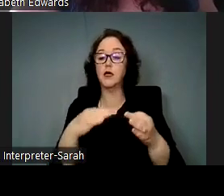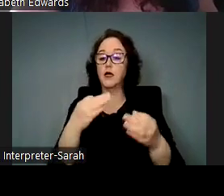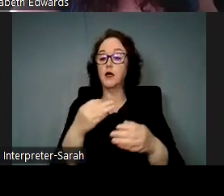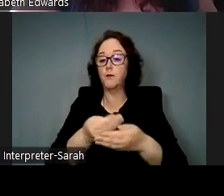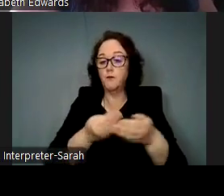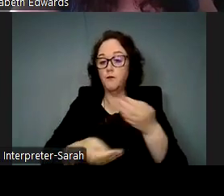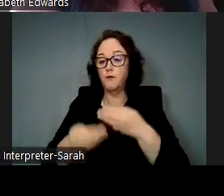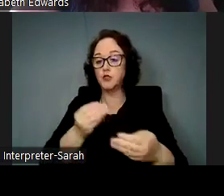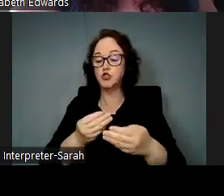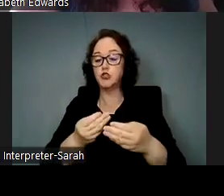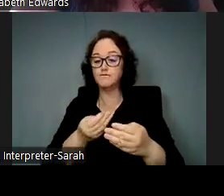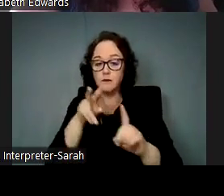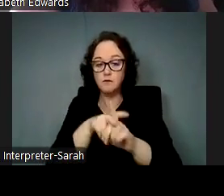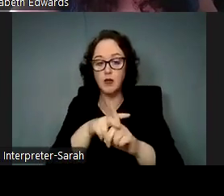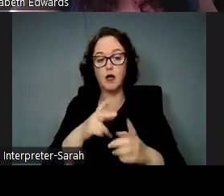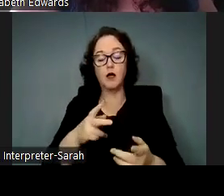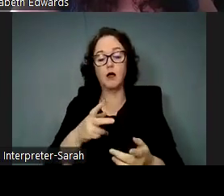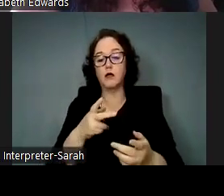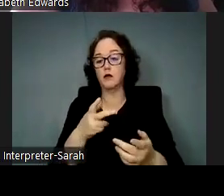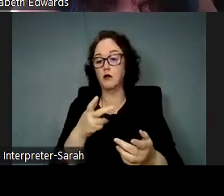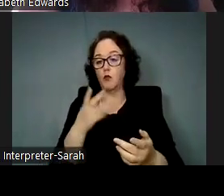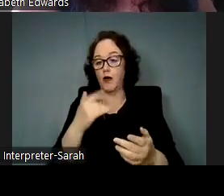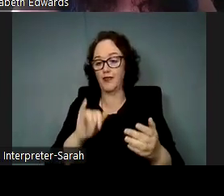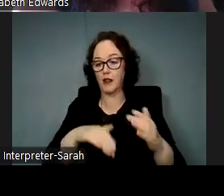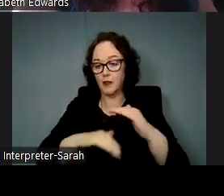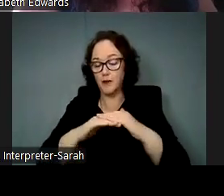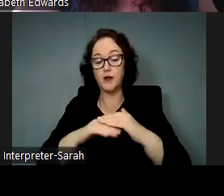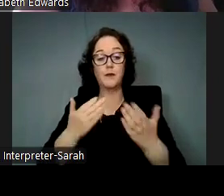States may limit services by level of support. So, how